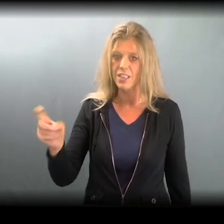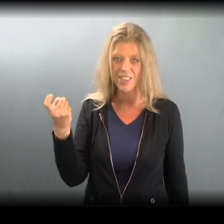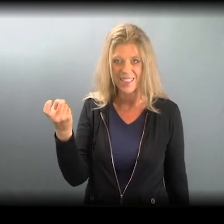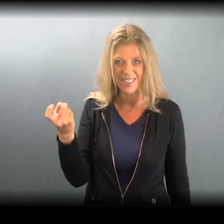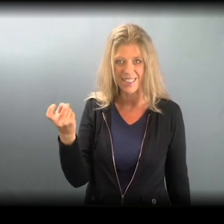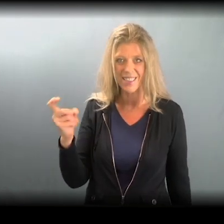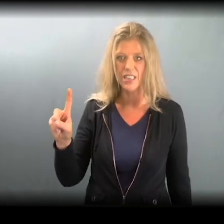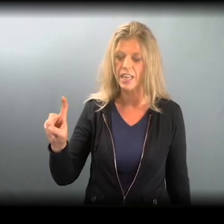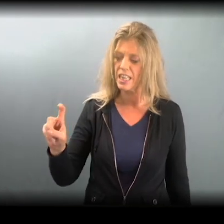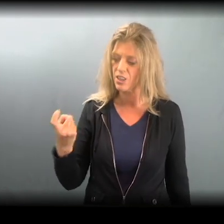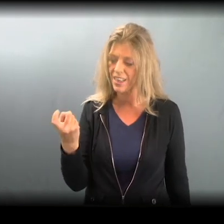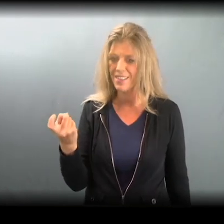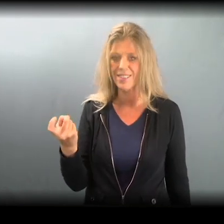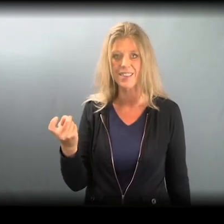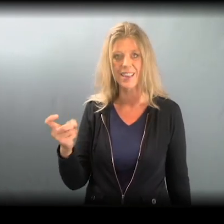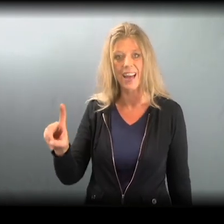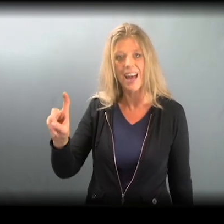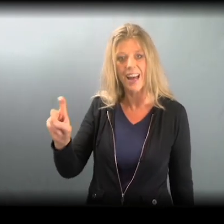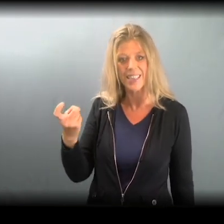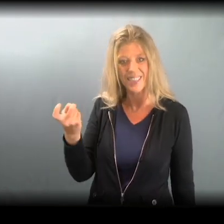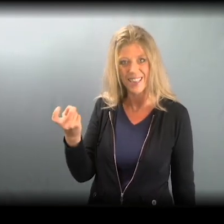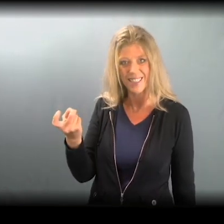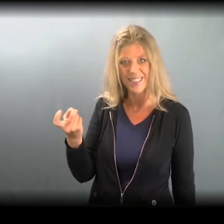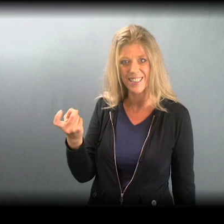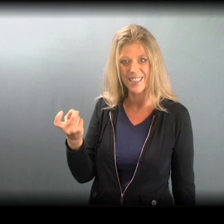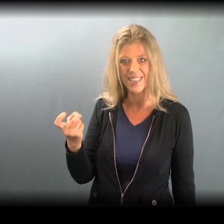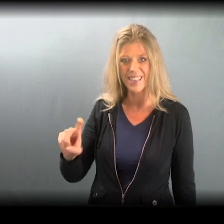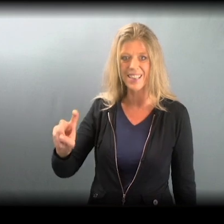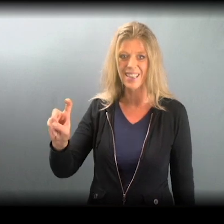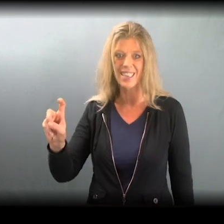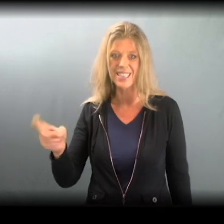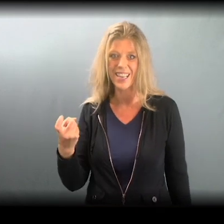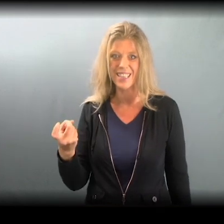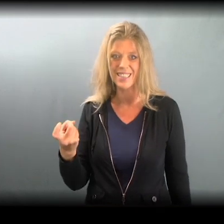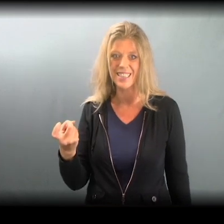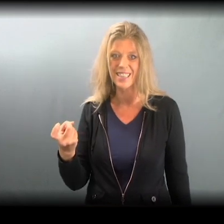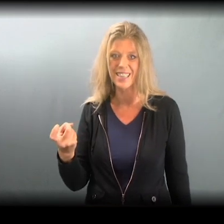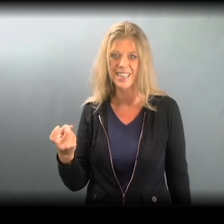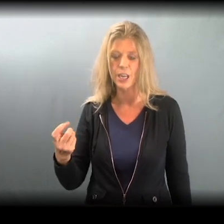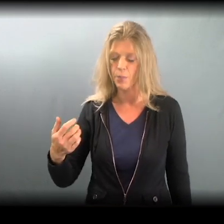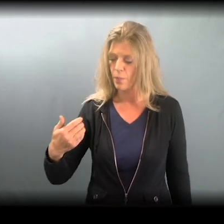JUST